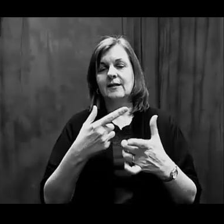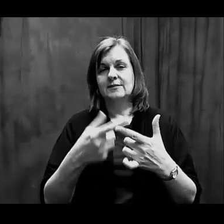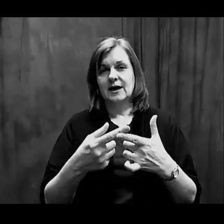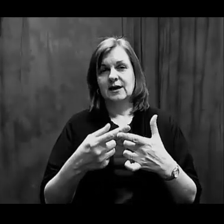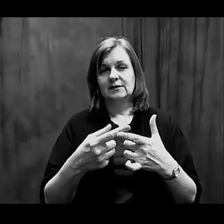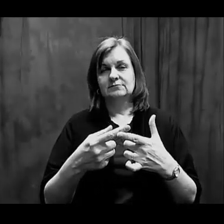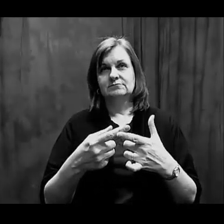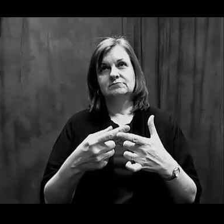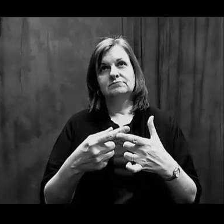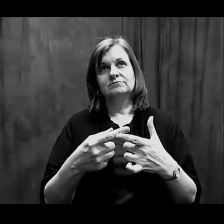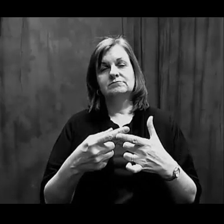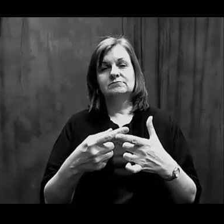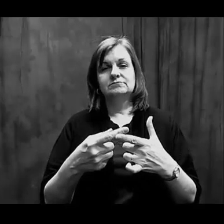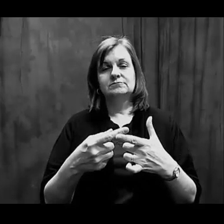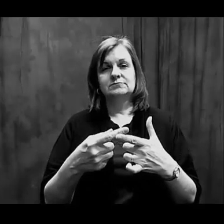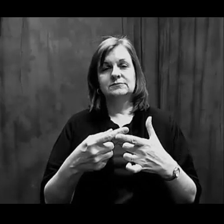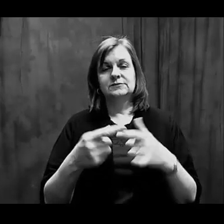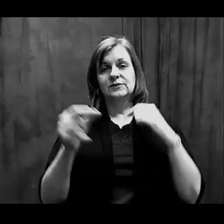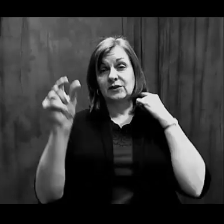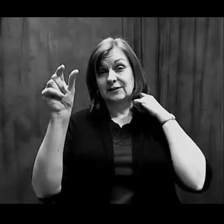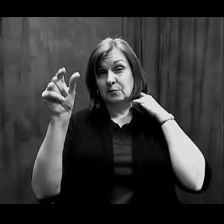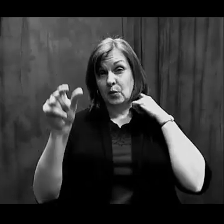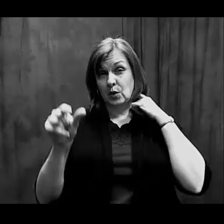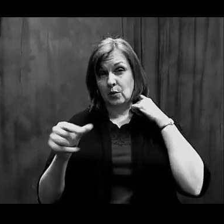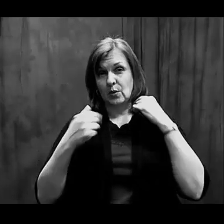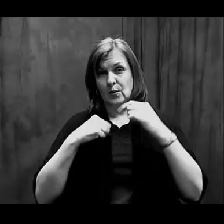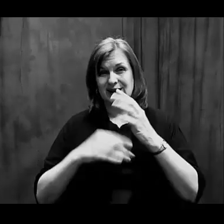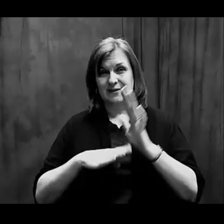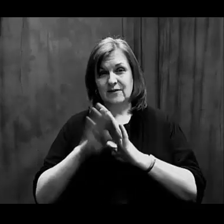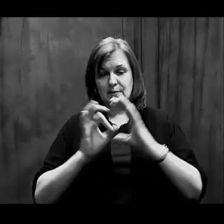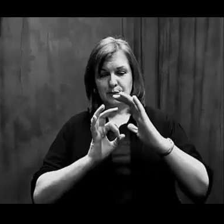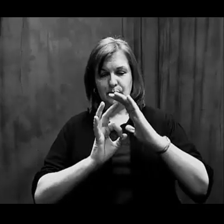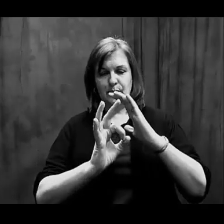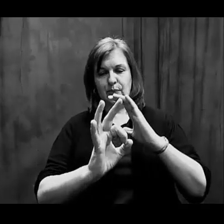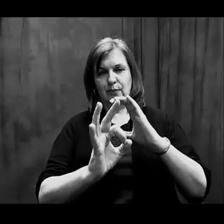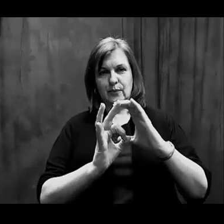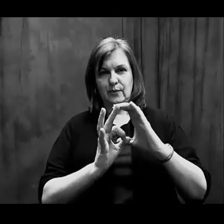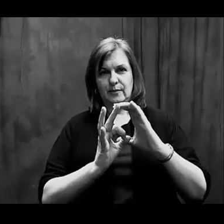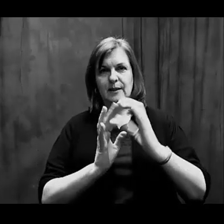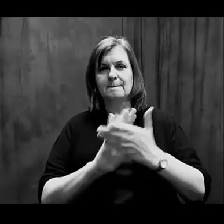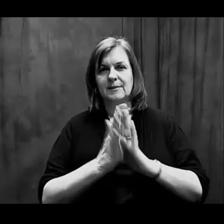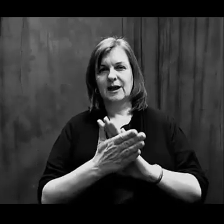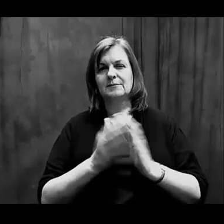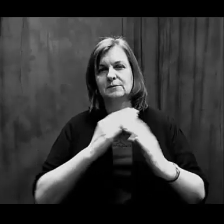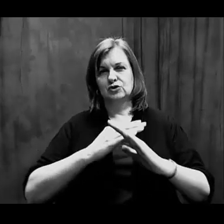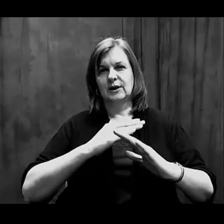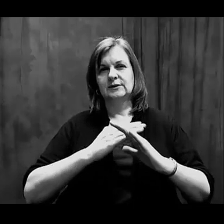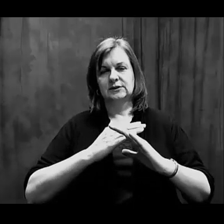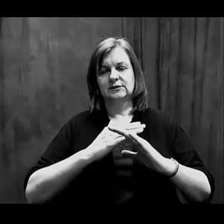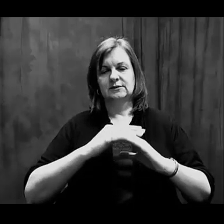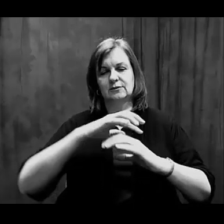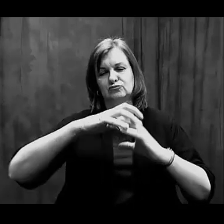so that the spinal cord that we have developed is protected